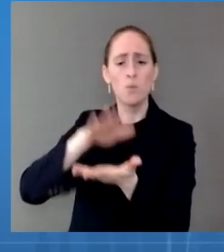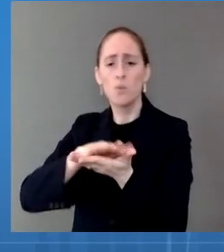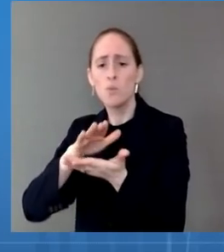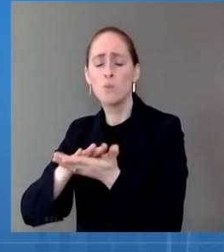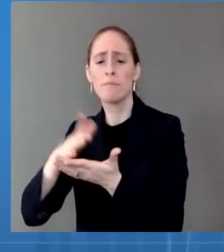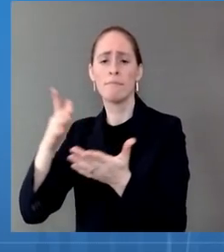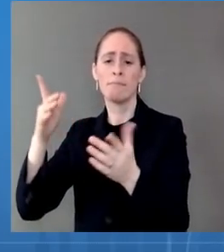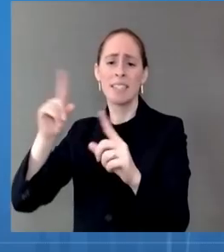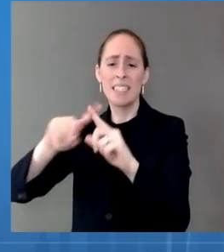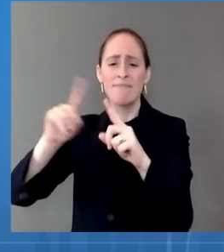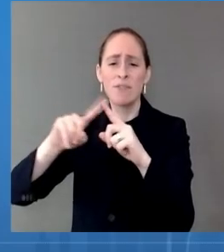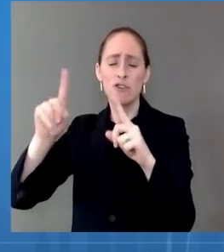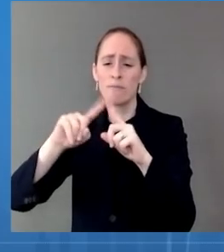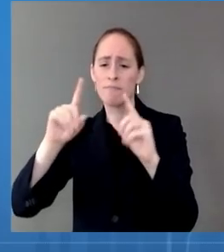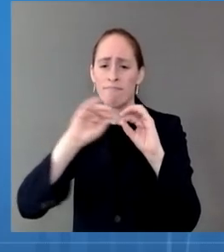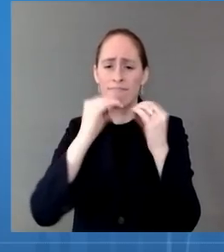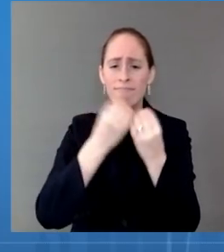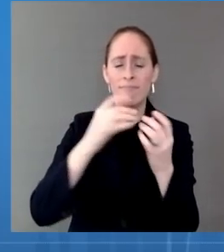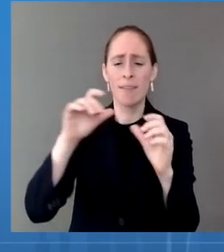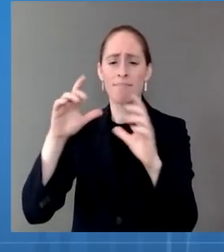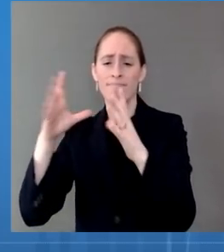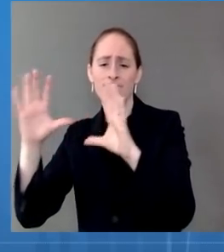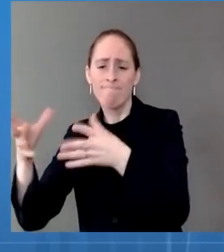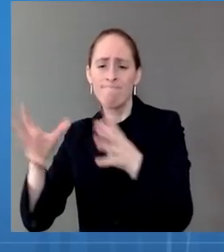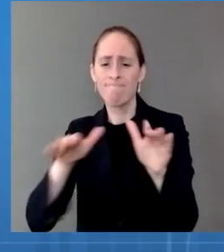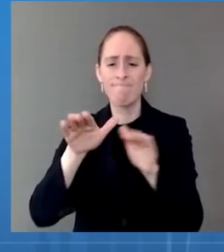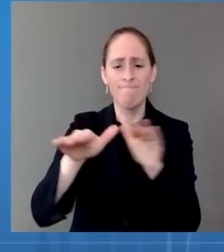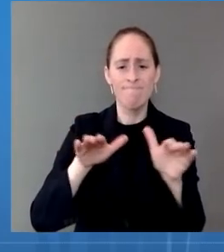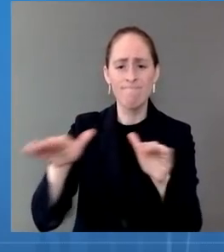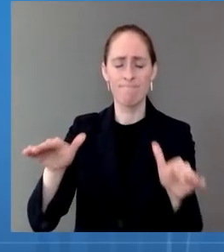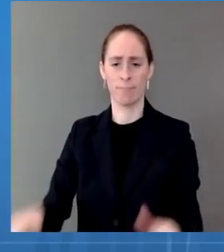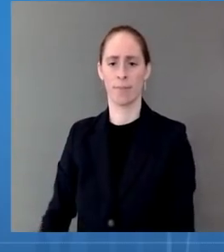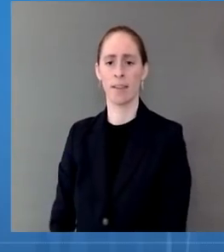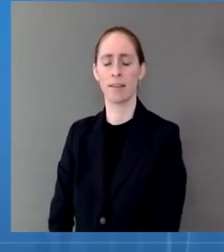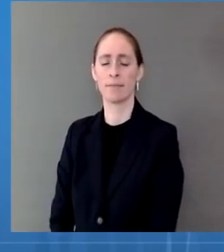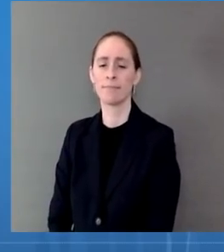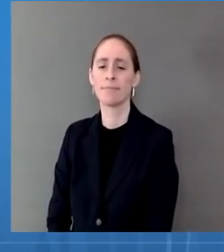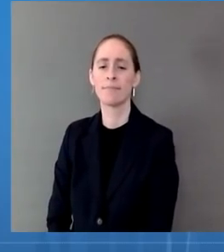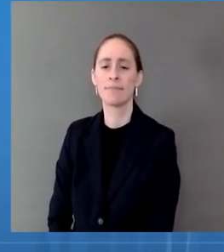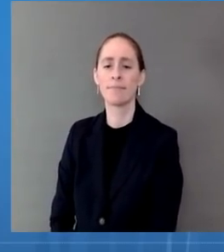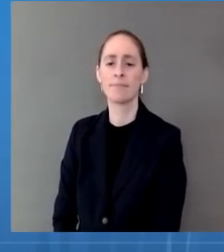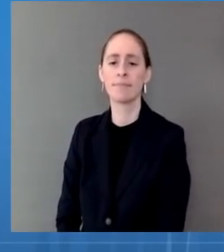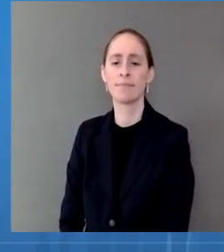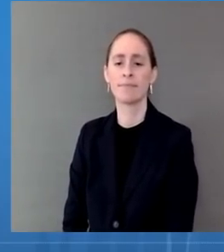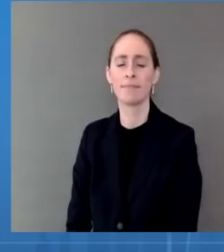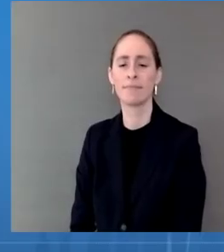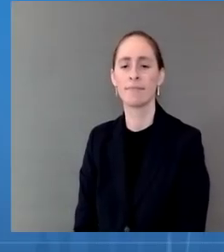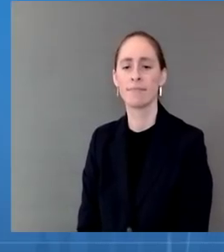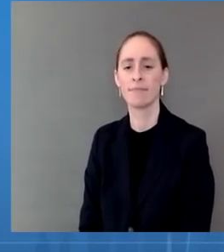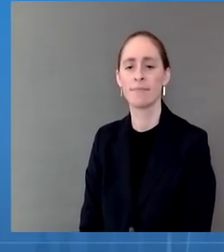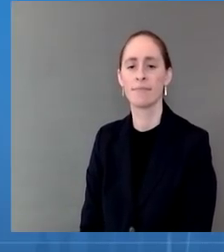the administration is already making in mental health and resiliency investments that include one hundred and ninety million dollars